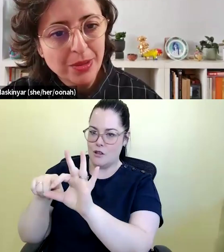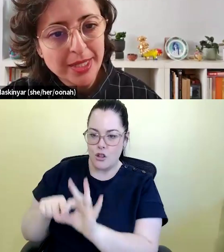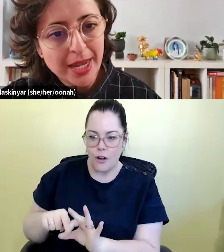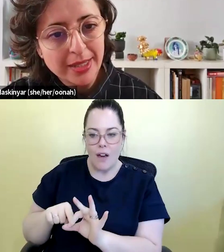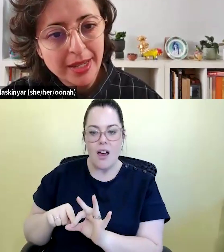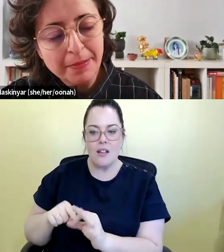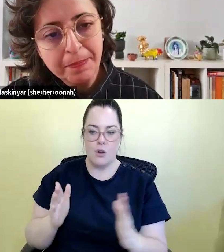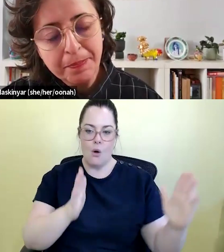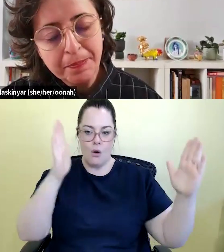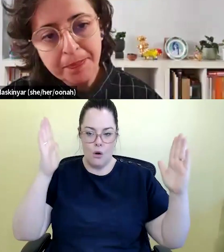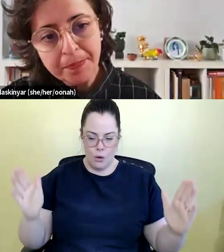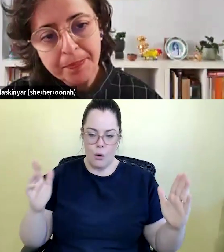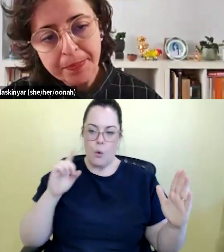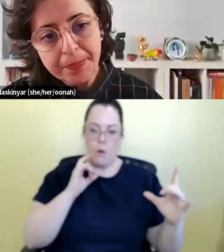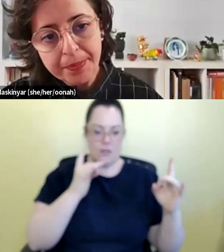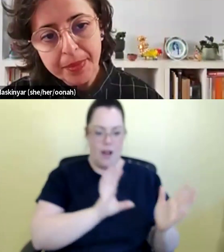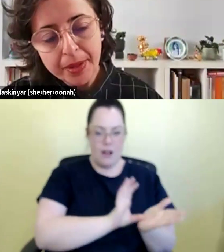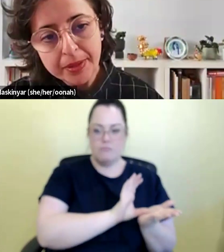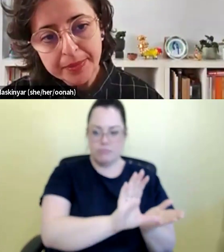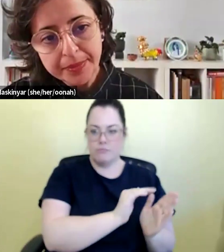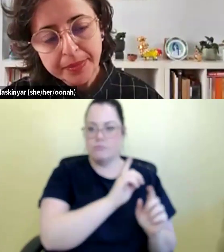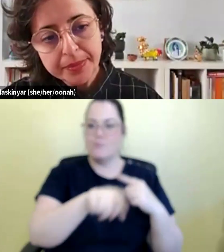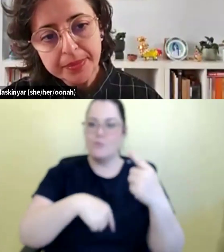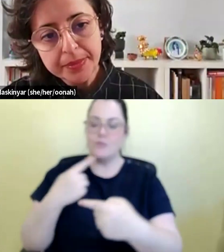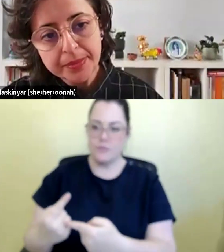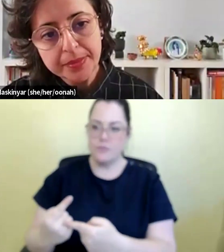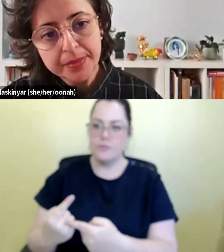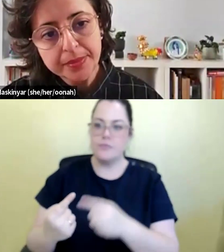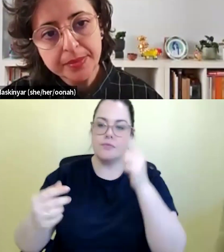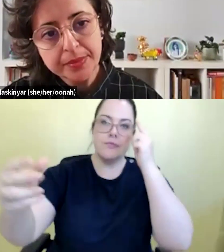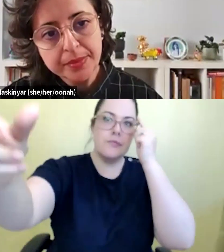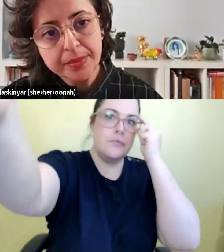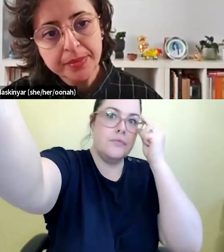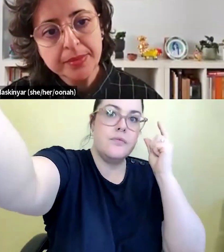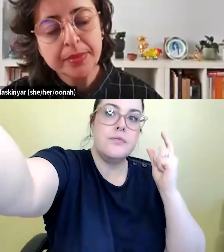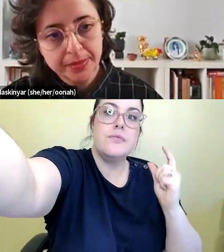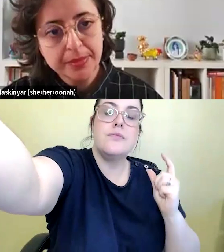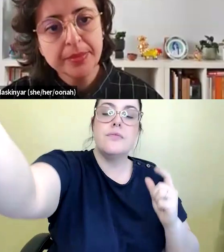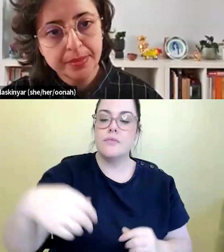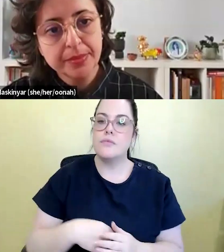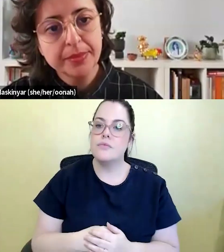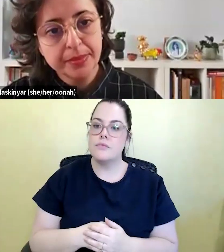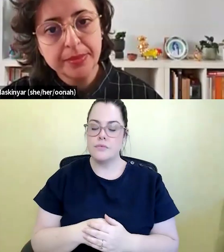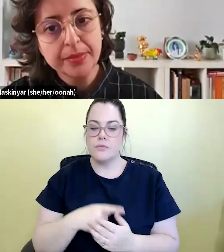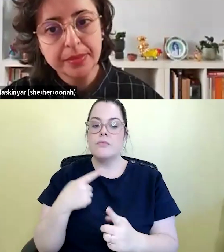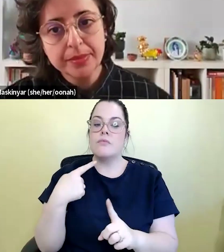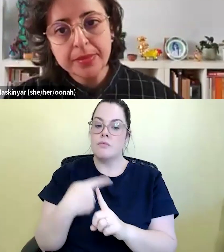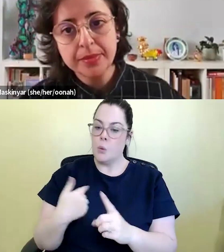want to add anything to that? >> Travel expenses are covered, podiums are